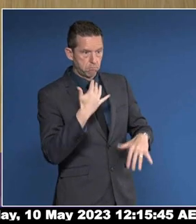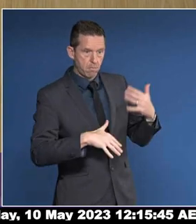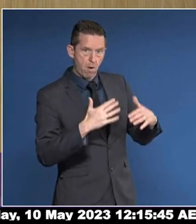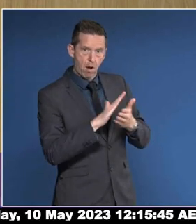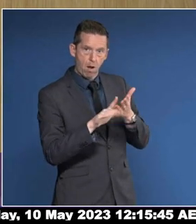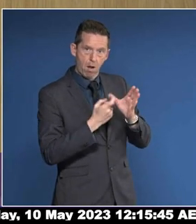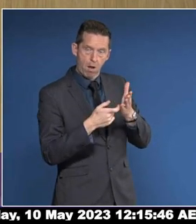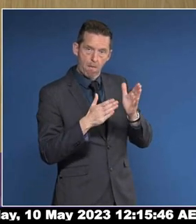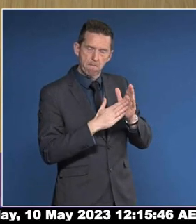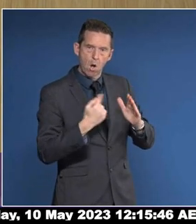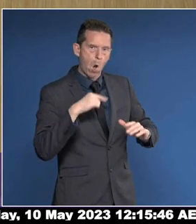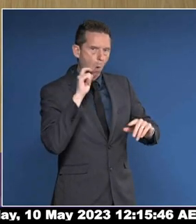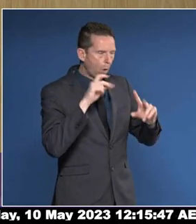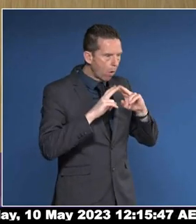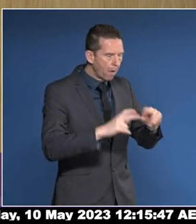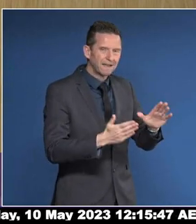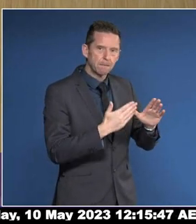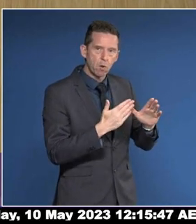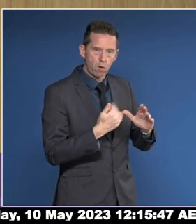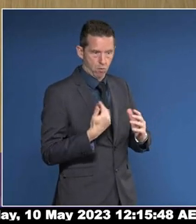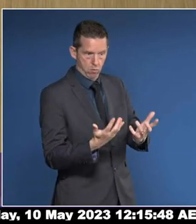depending on the facts, we could determine the particular crime.